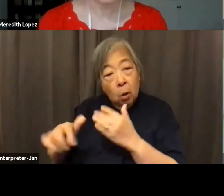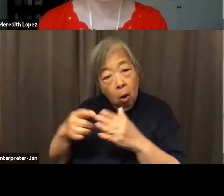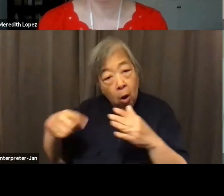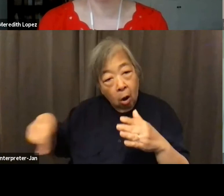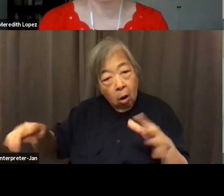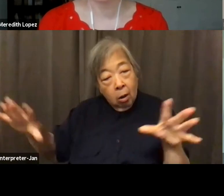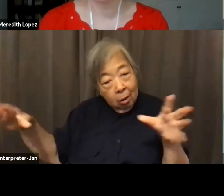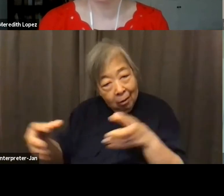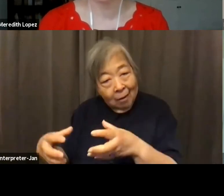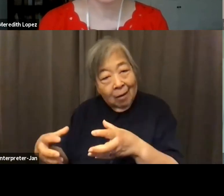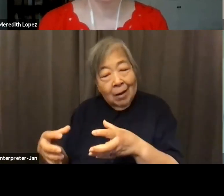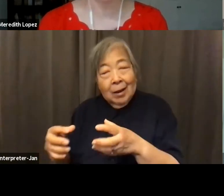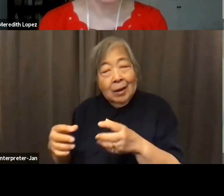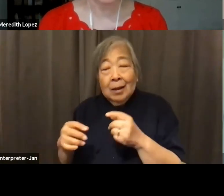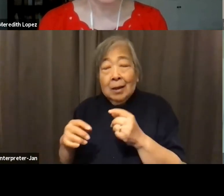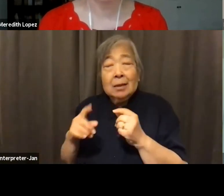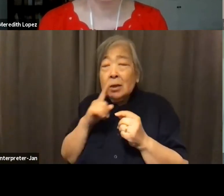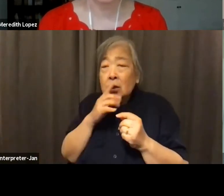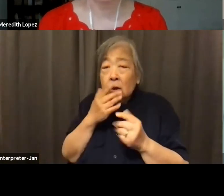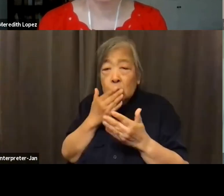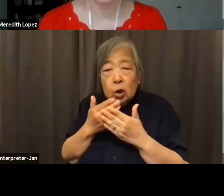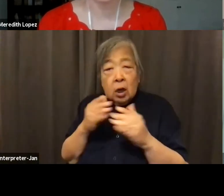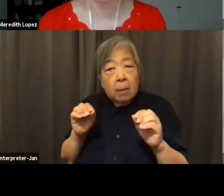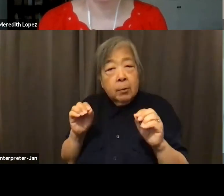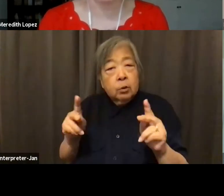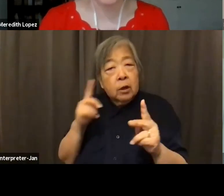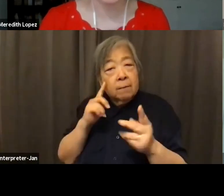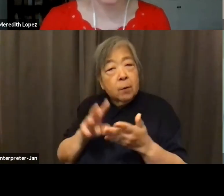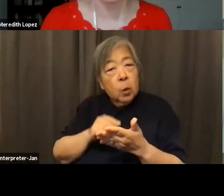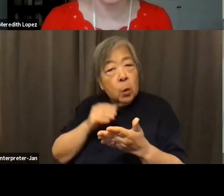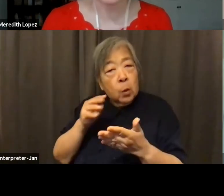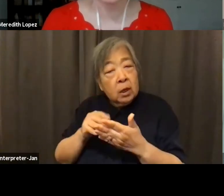This is a really good learning opportunity for people and it's a really important skill